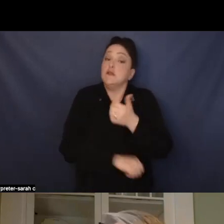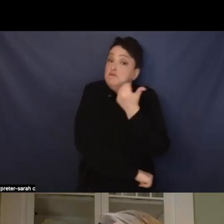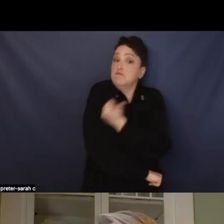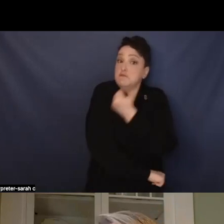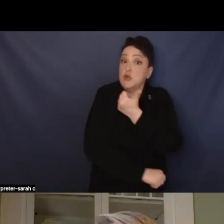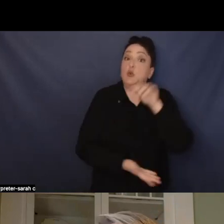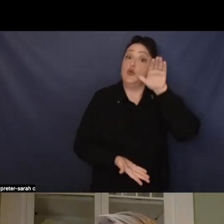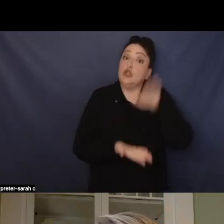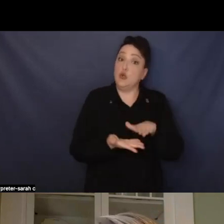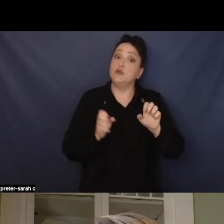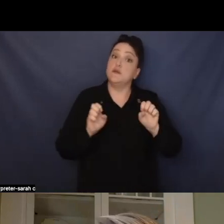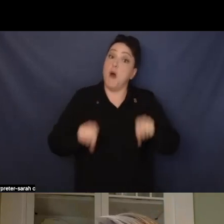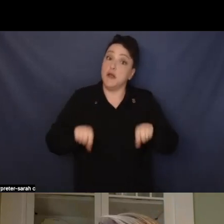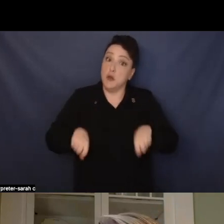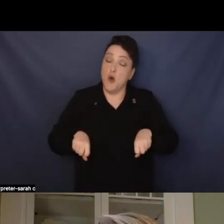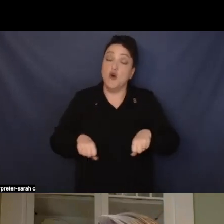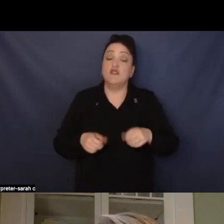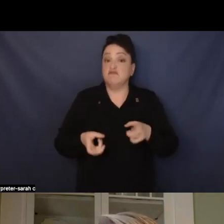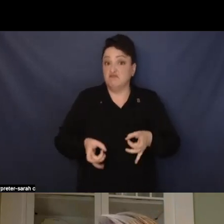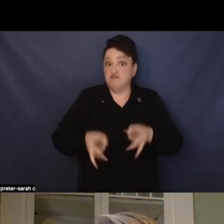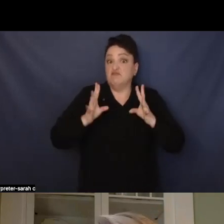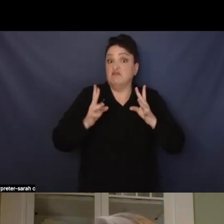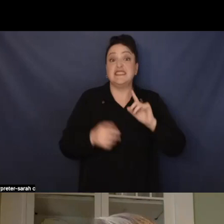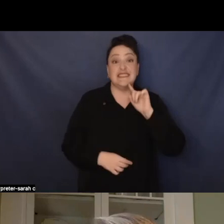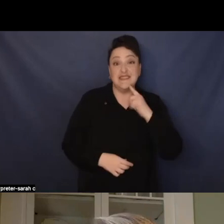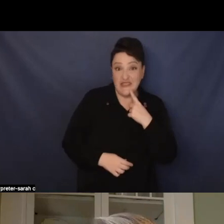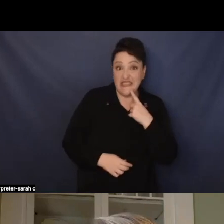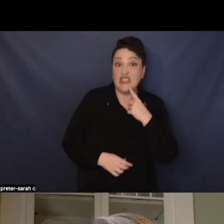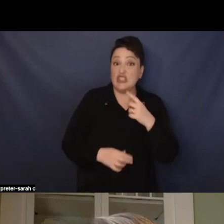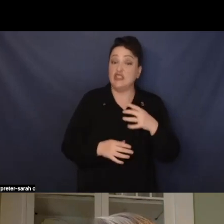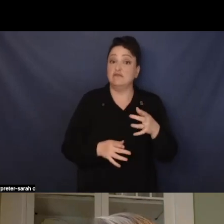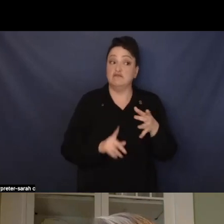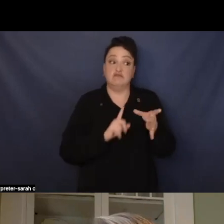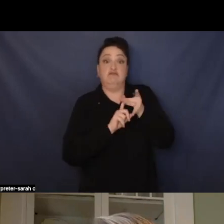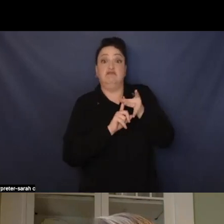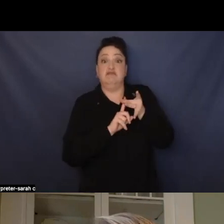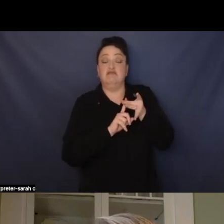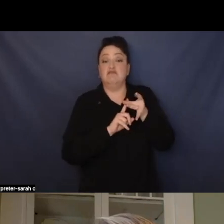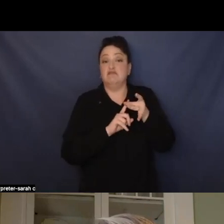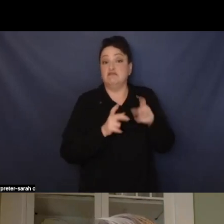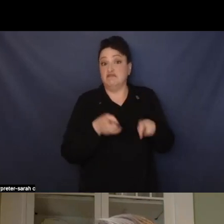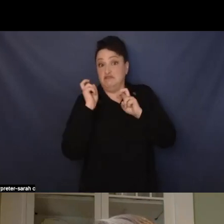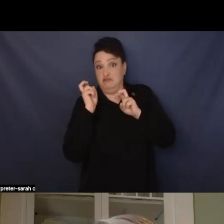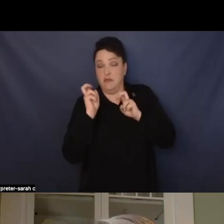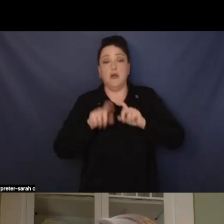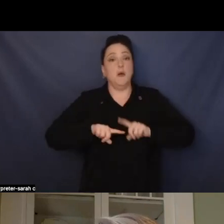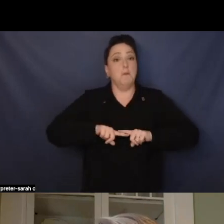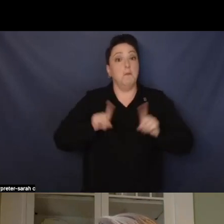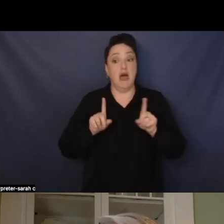can reduce your chances of long COVID, but they do not prevent the initial infection the way we